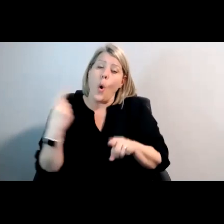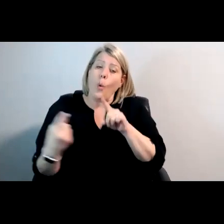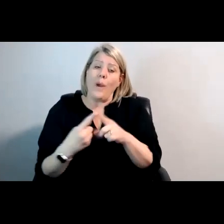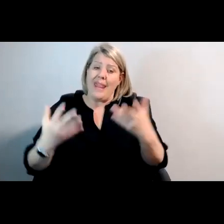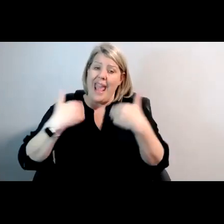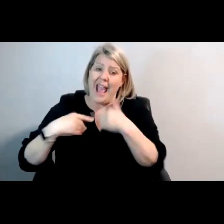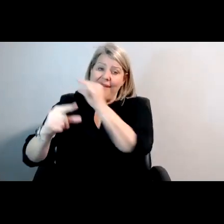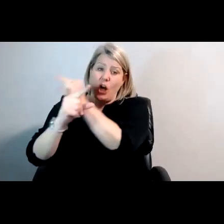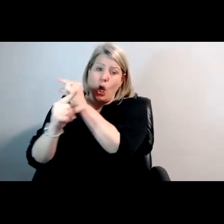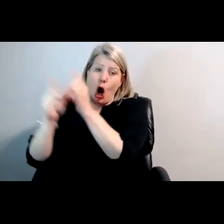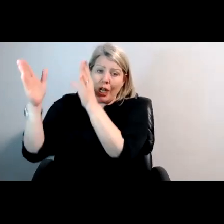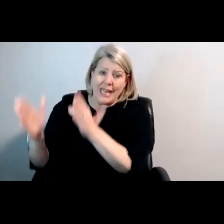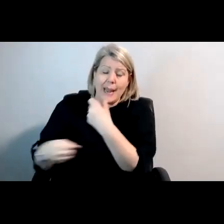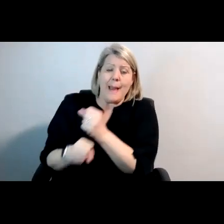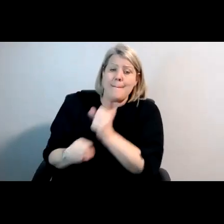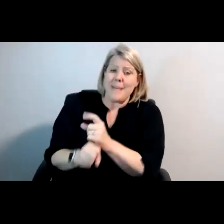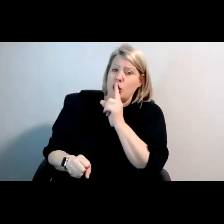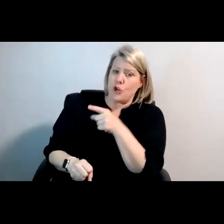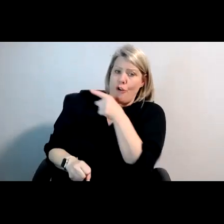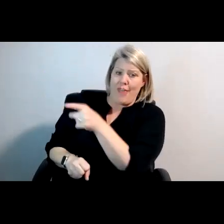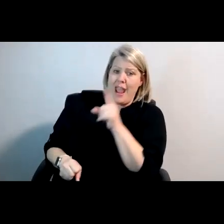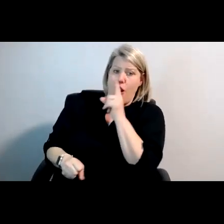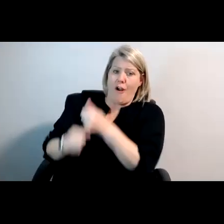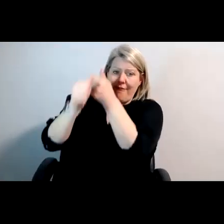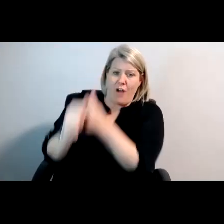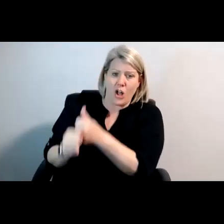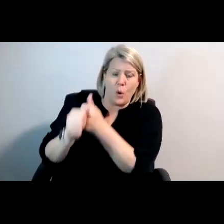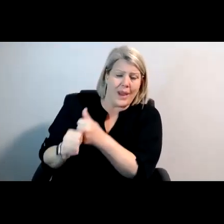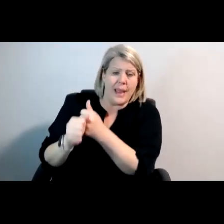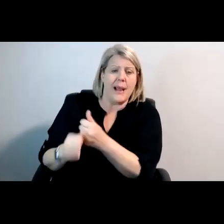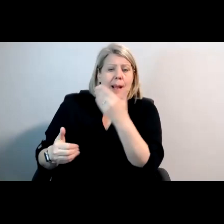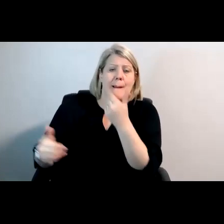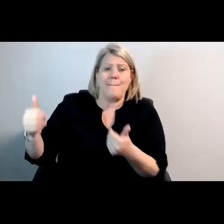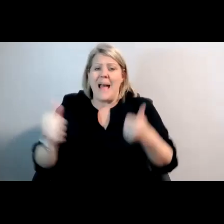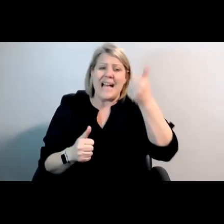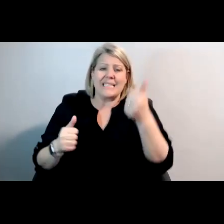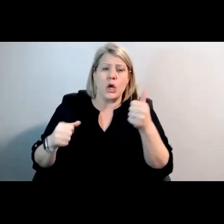to make sure the guardian is following best practices in the guardianship field. Next slide.